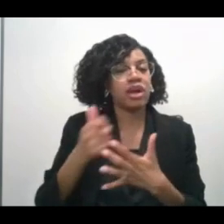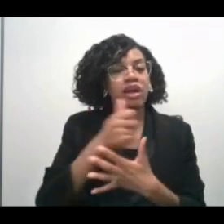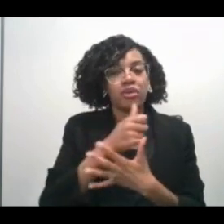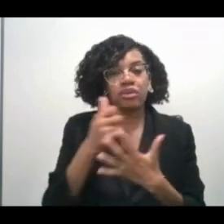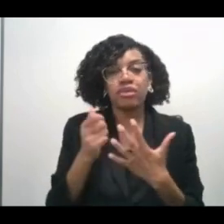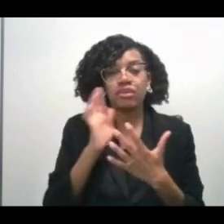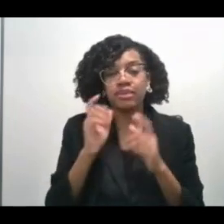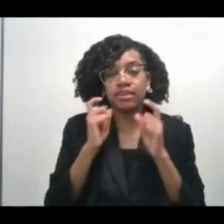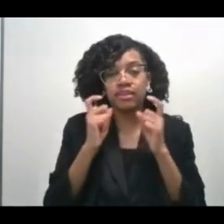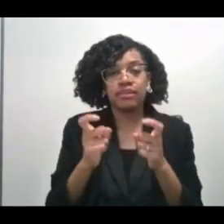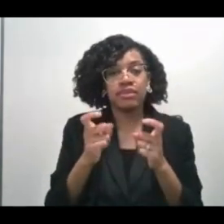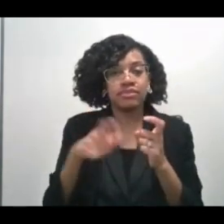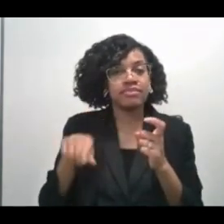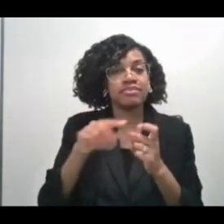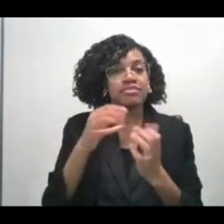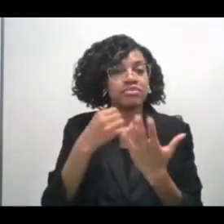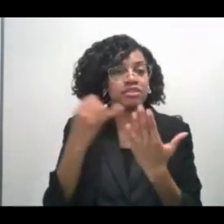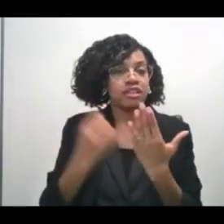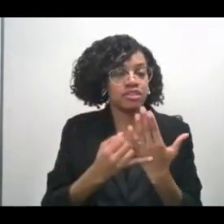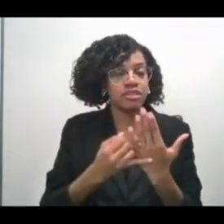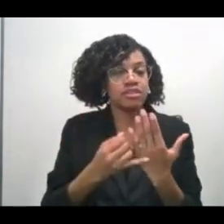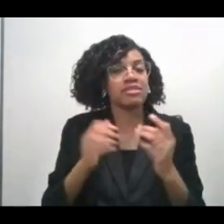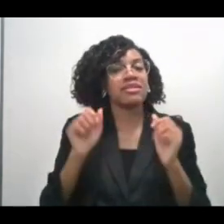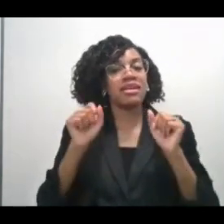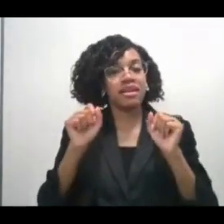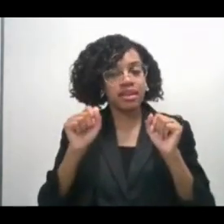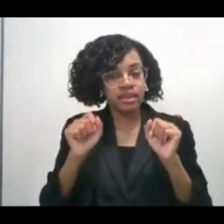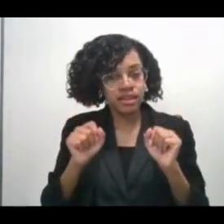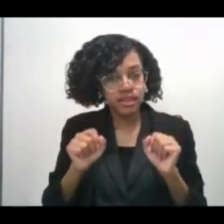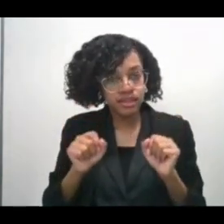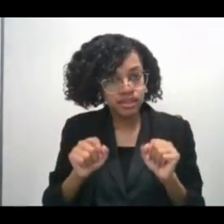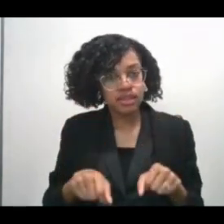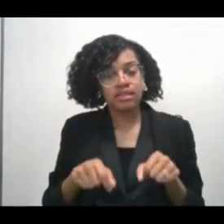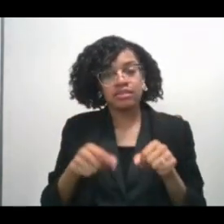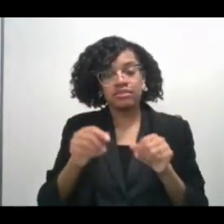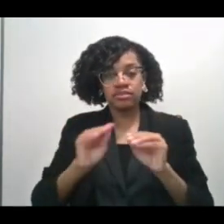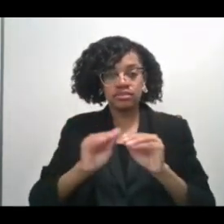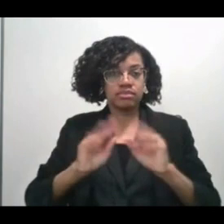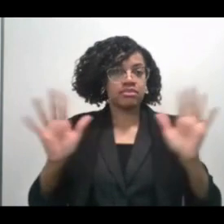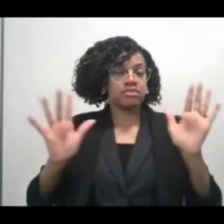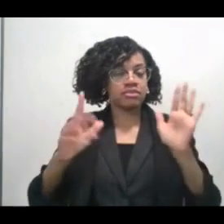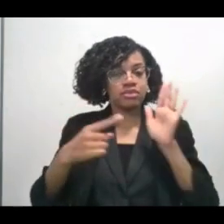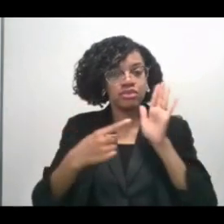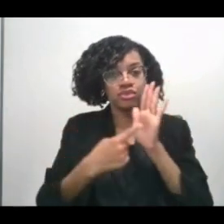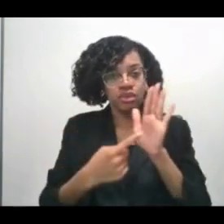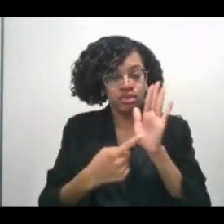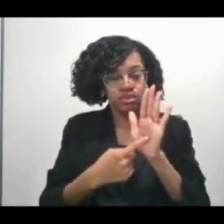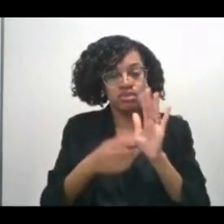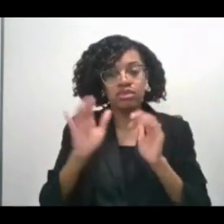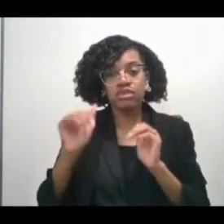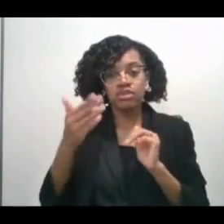projects that can demonstrably show job placement, within